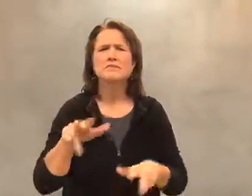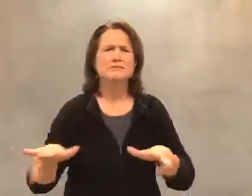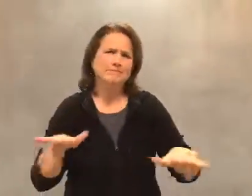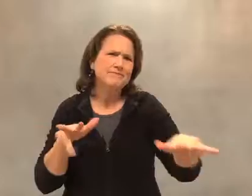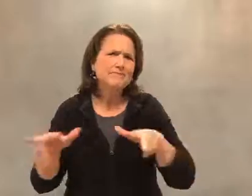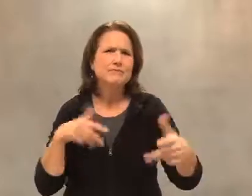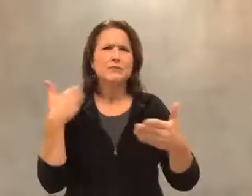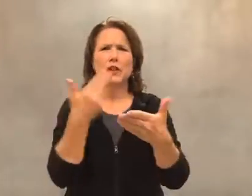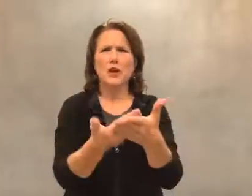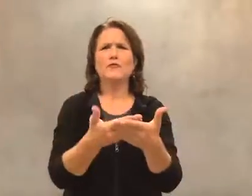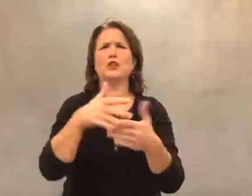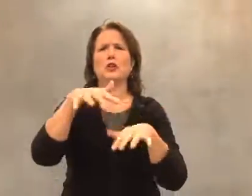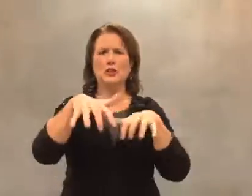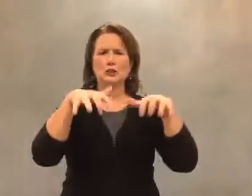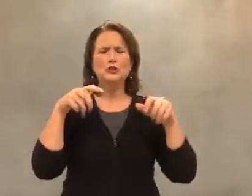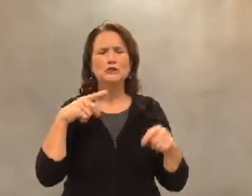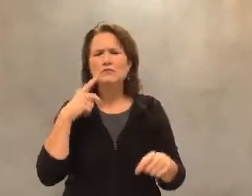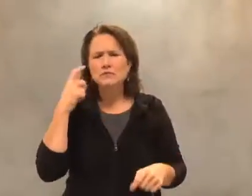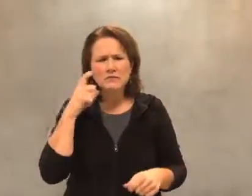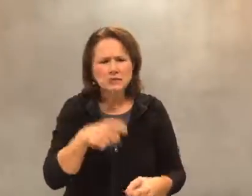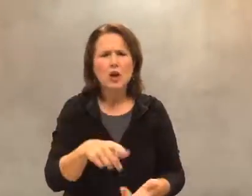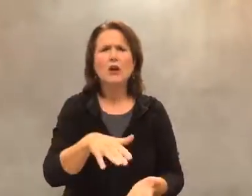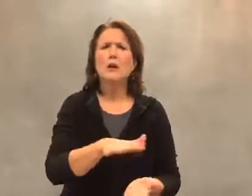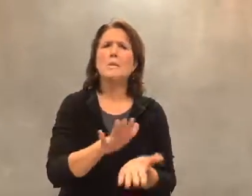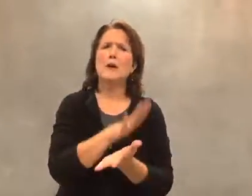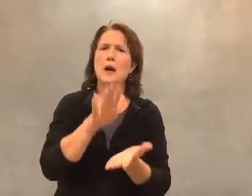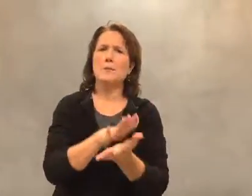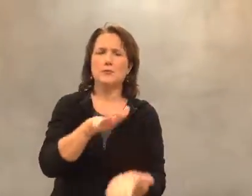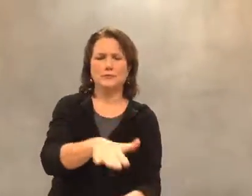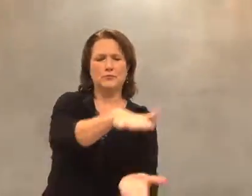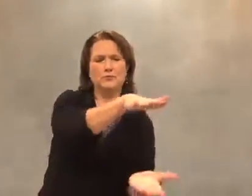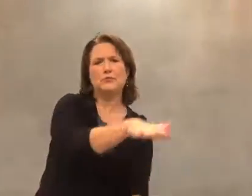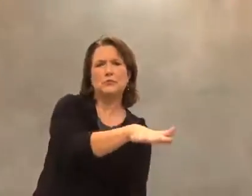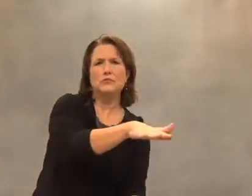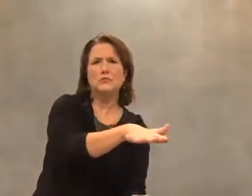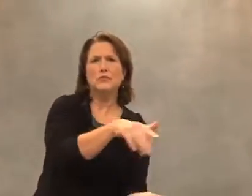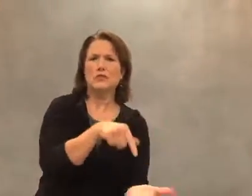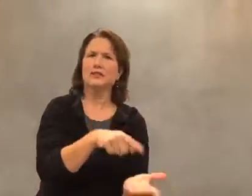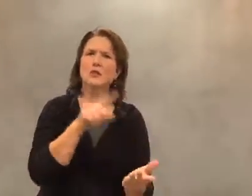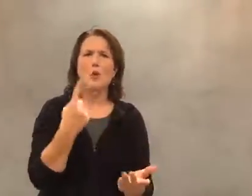I arrived at the auditorium, and noticed a stack of papers there.